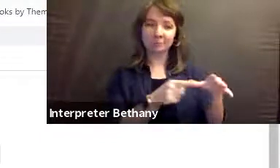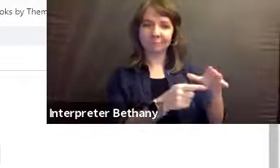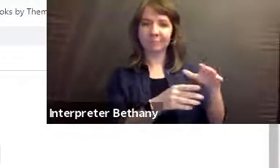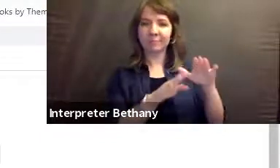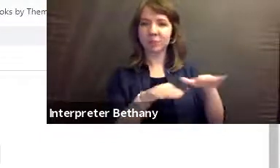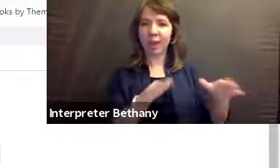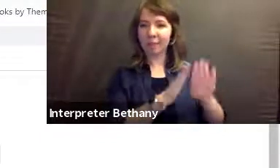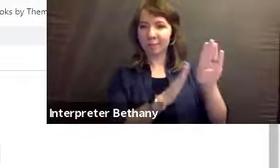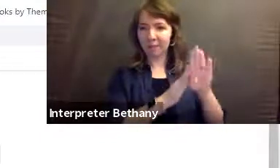Linda Kobashigawa: Who I'm